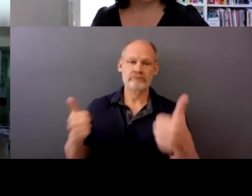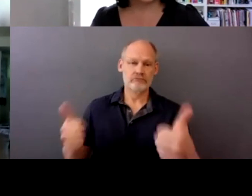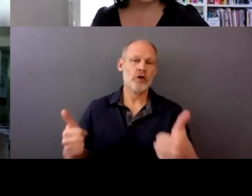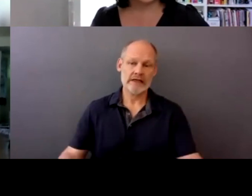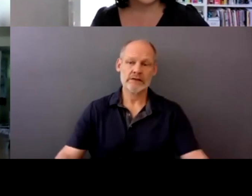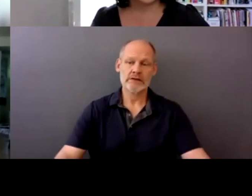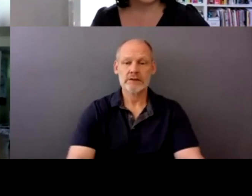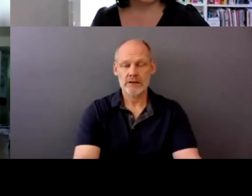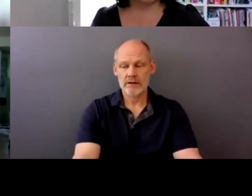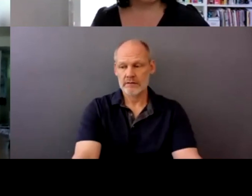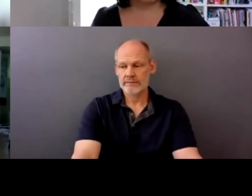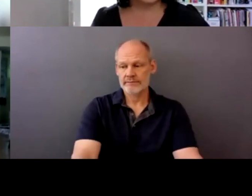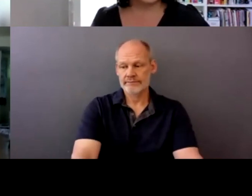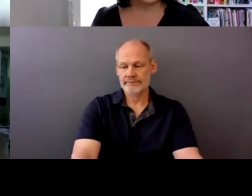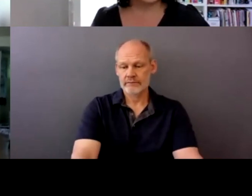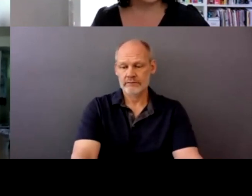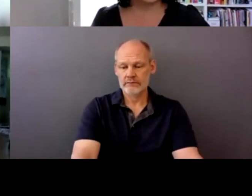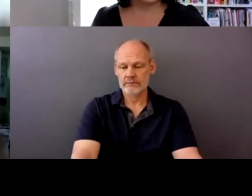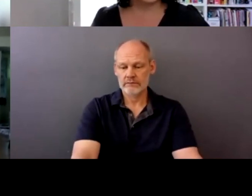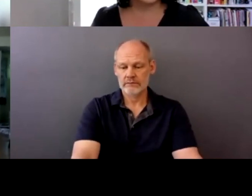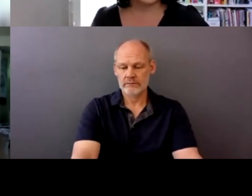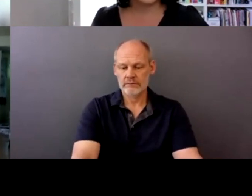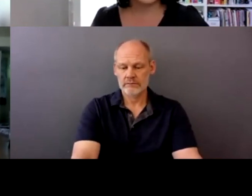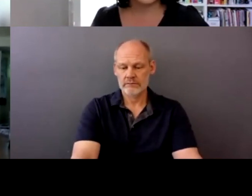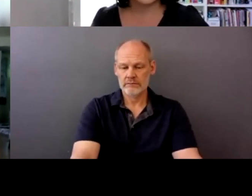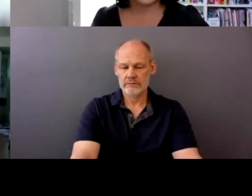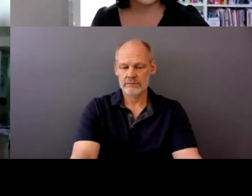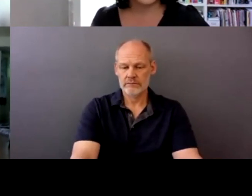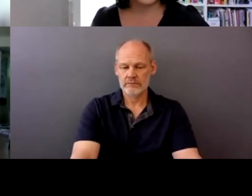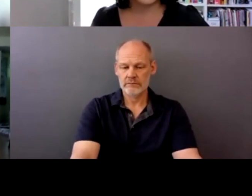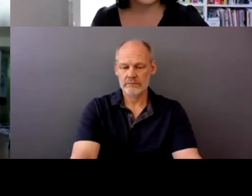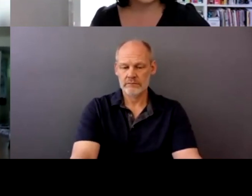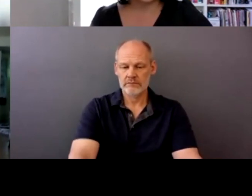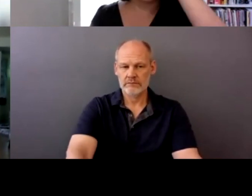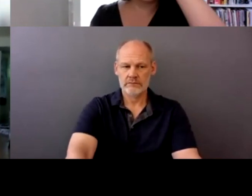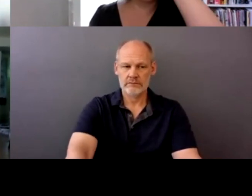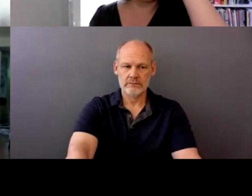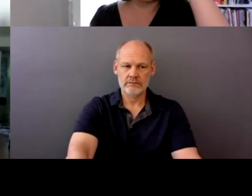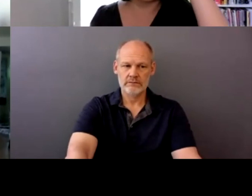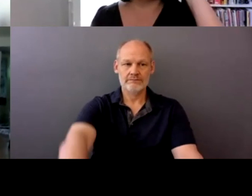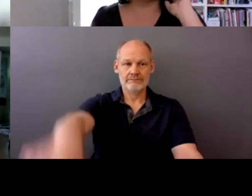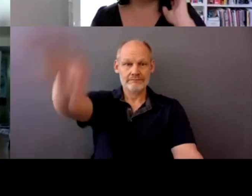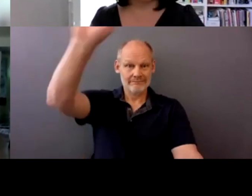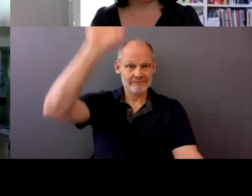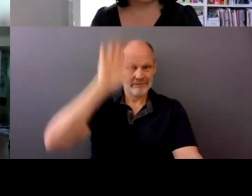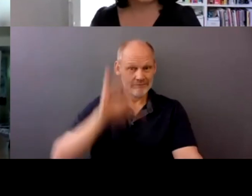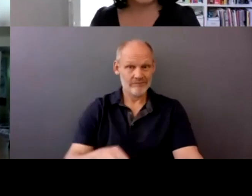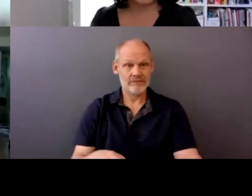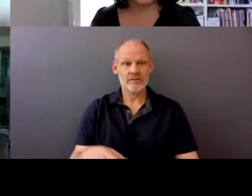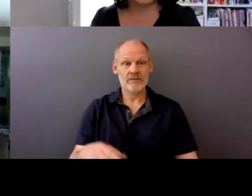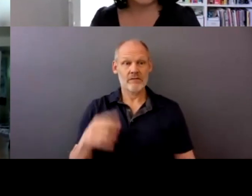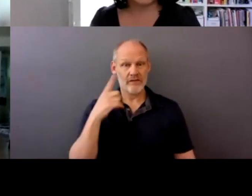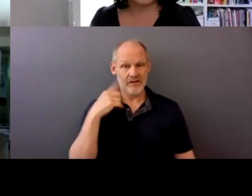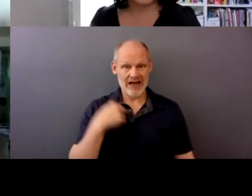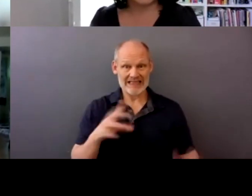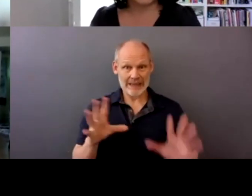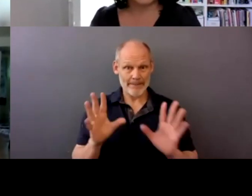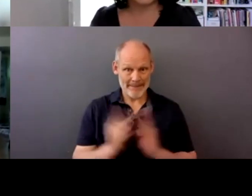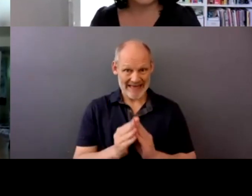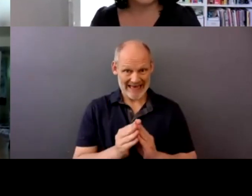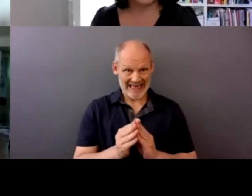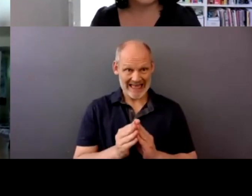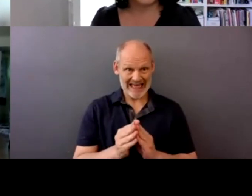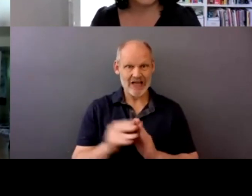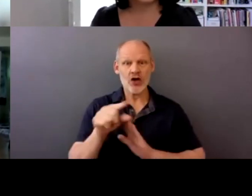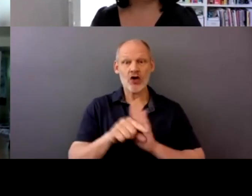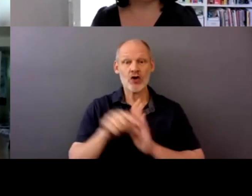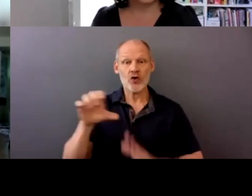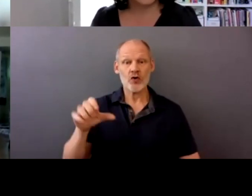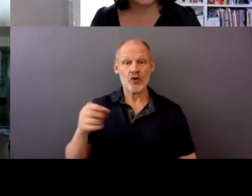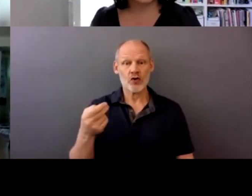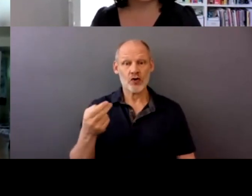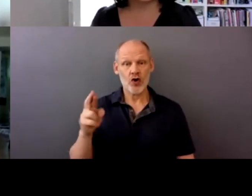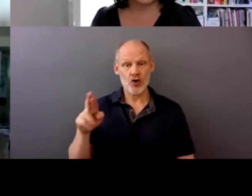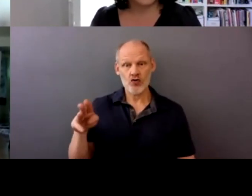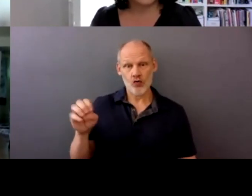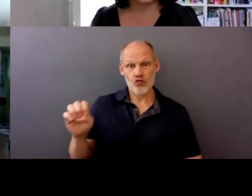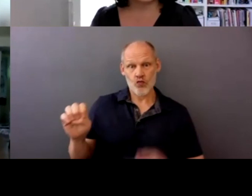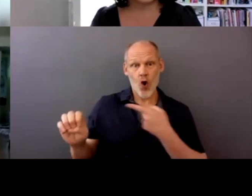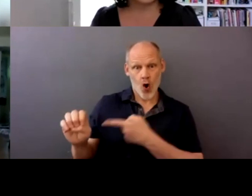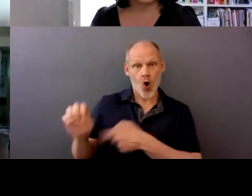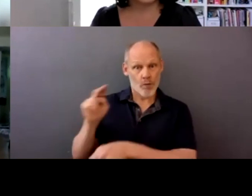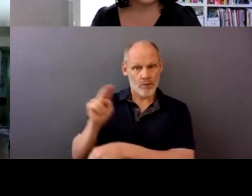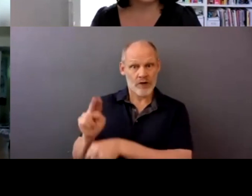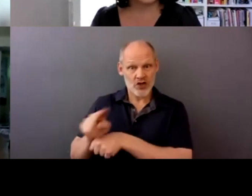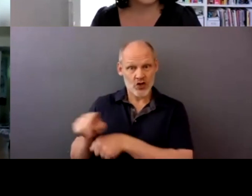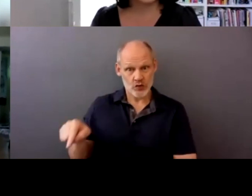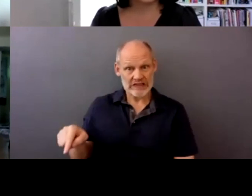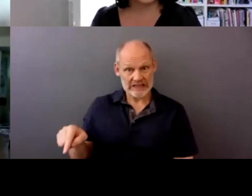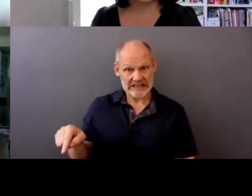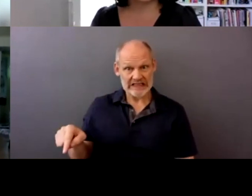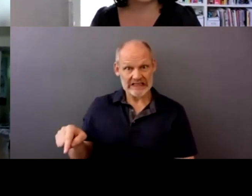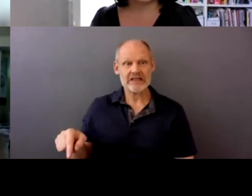For meetings, I do know Google Chrome has auto captioning. There's a wide range. I have found